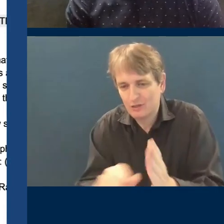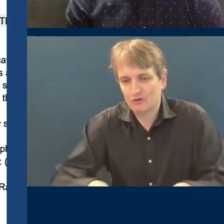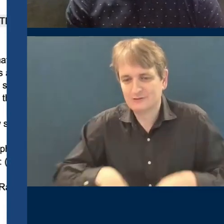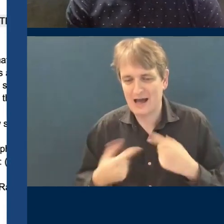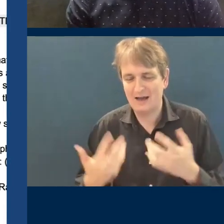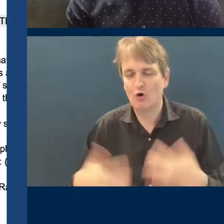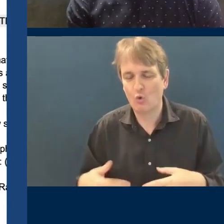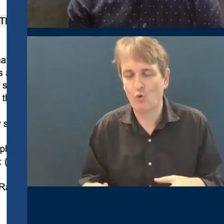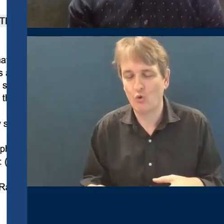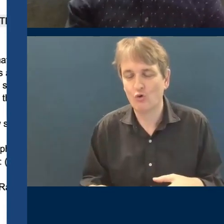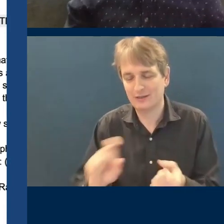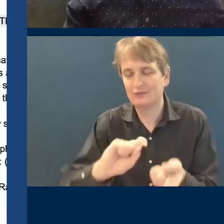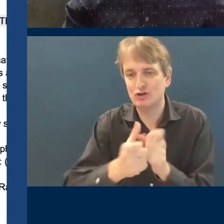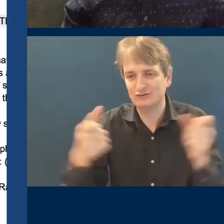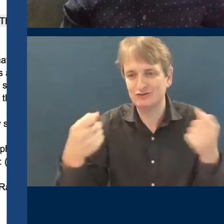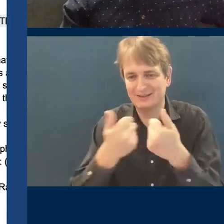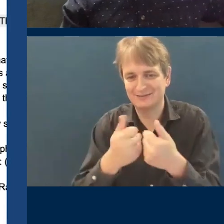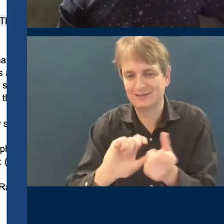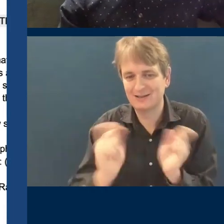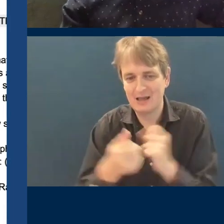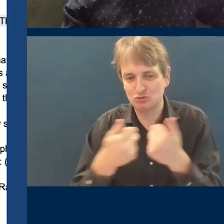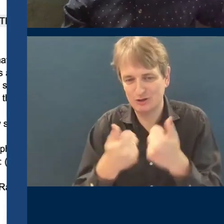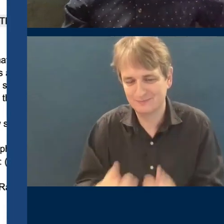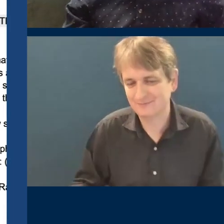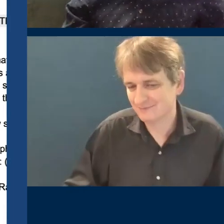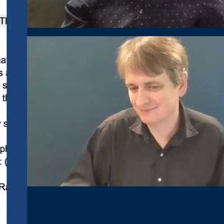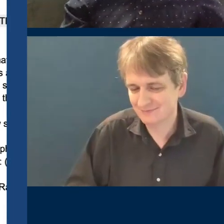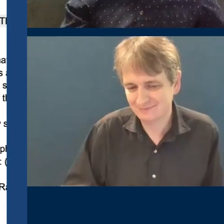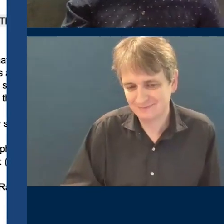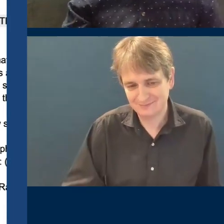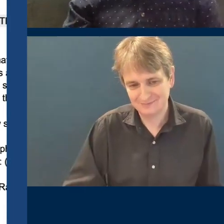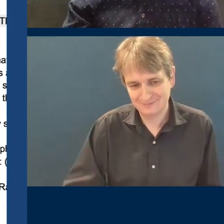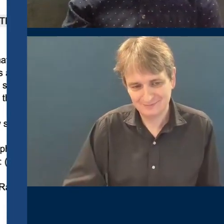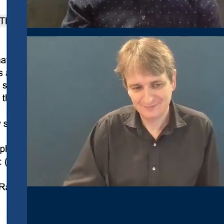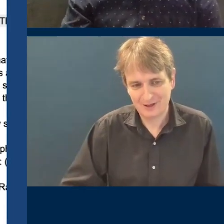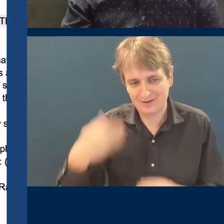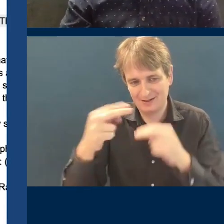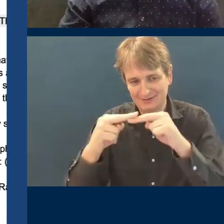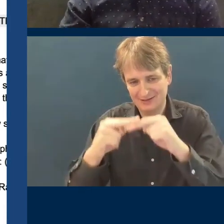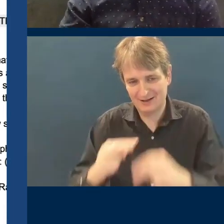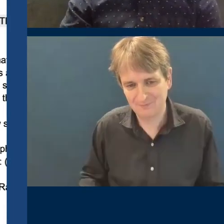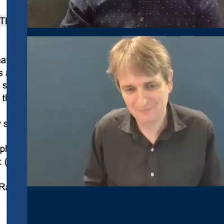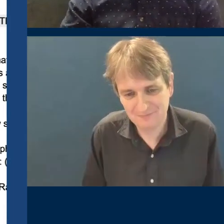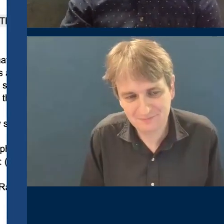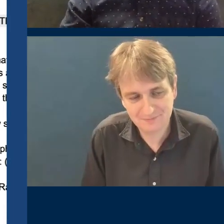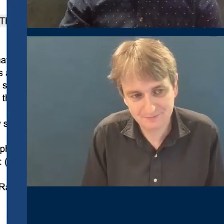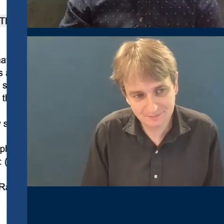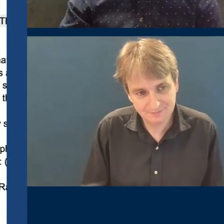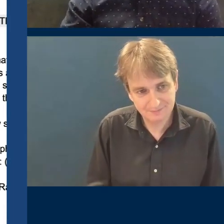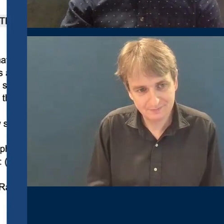And so, you know, just sharing those notes ahead of time is really, it's a game changer. I've noticed with my students especially, next slide.